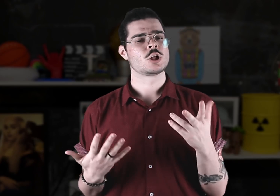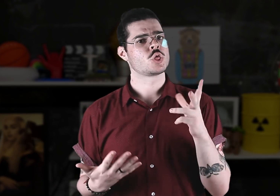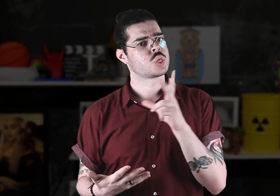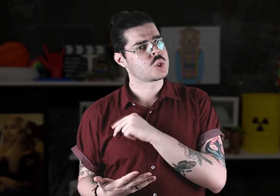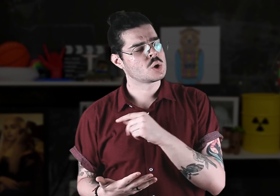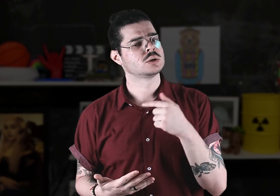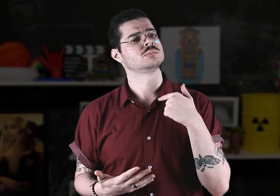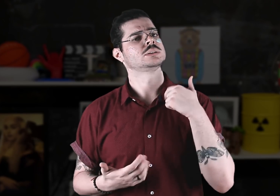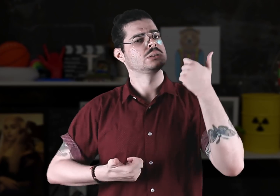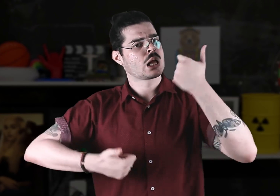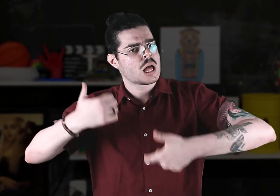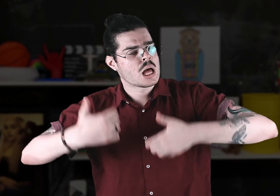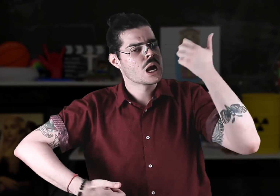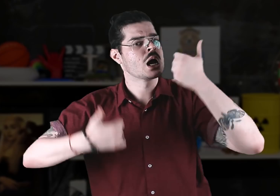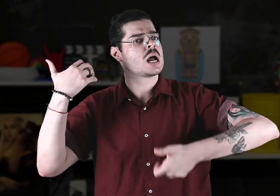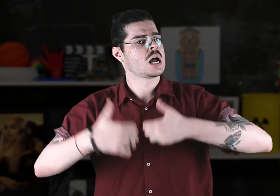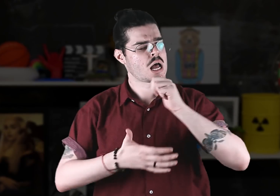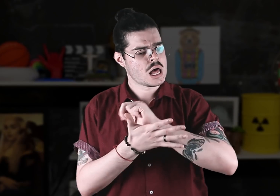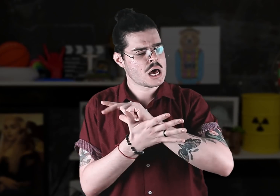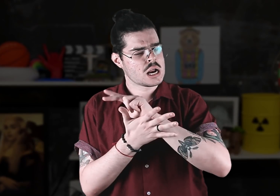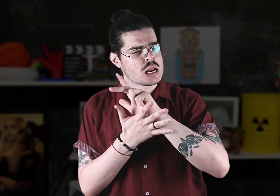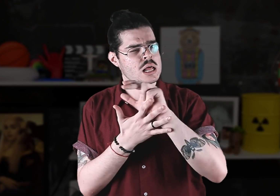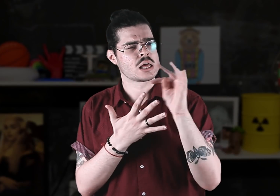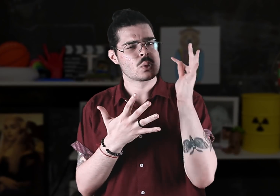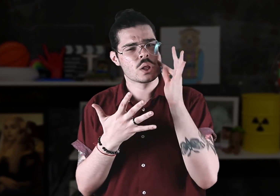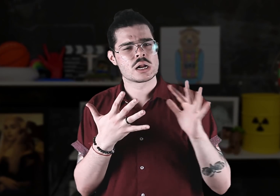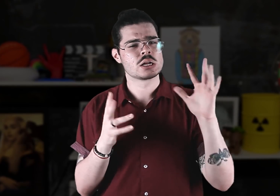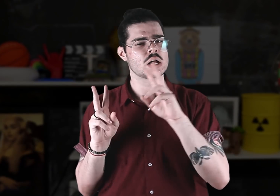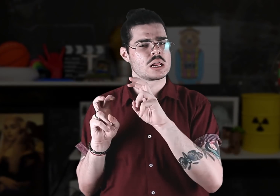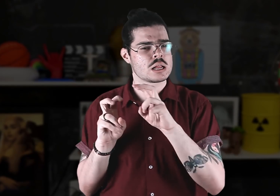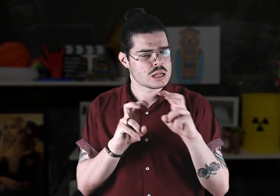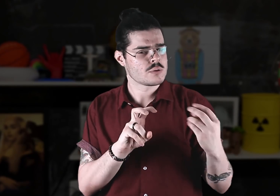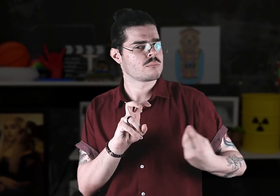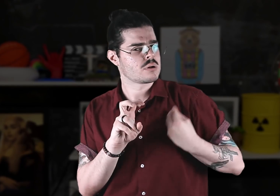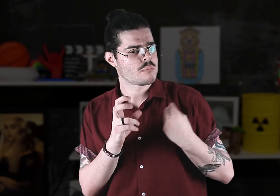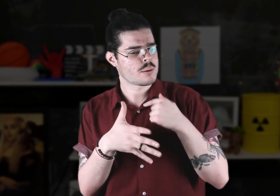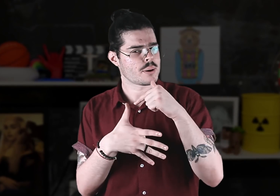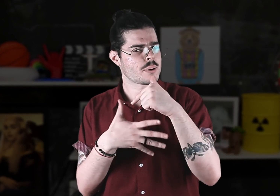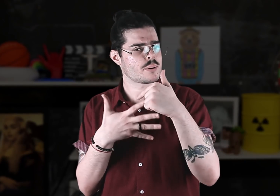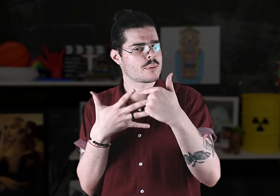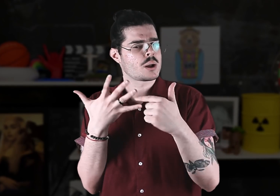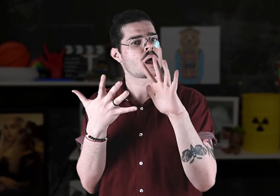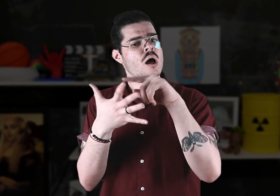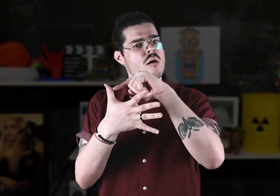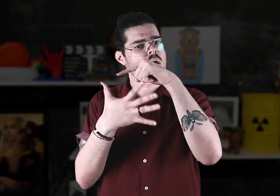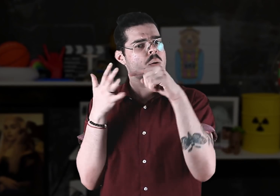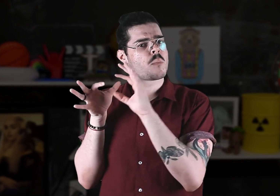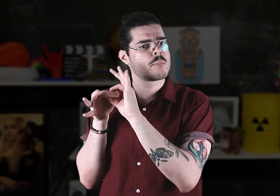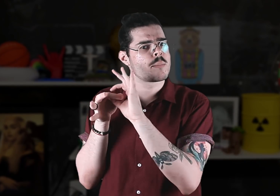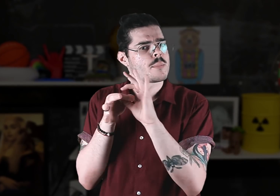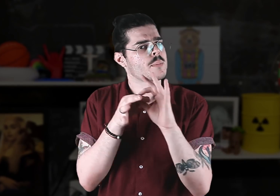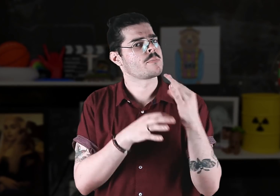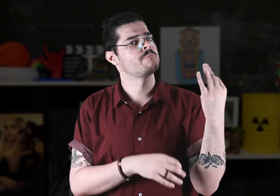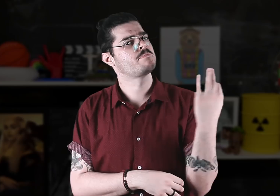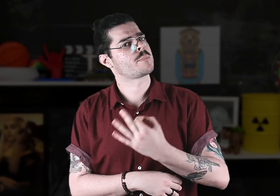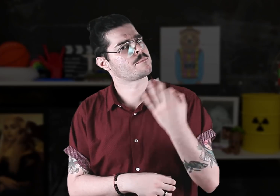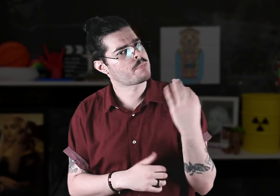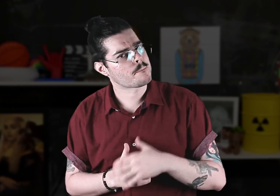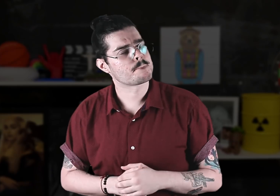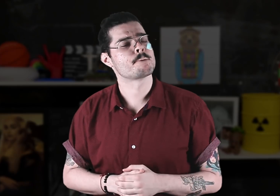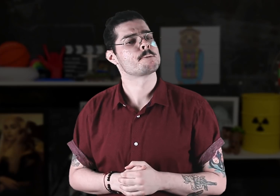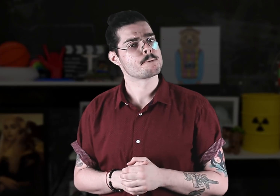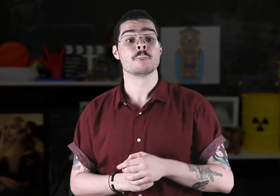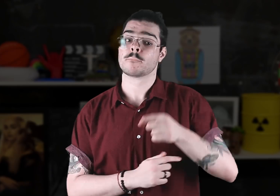Wow, I was explaining several theories of being alive, they were good historical contexts.